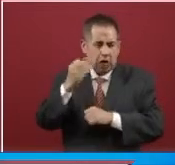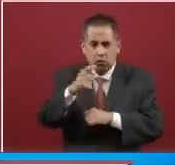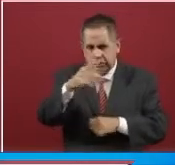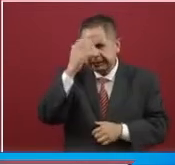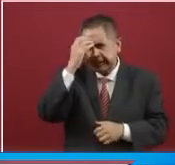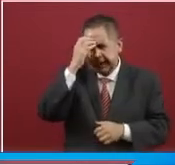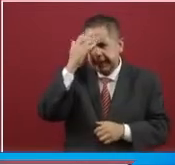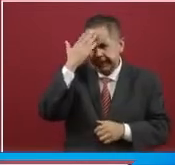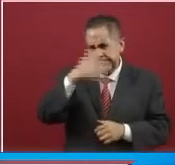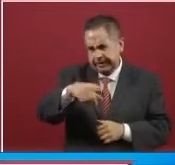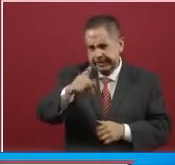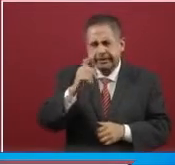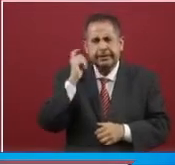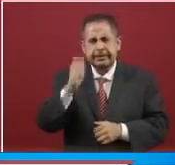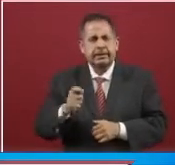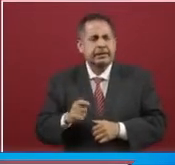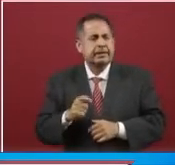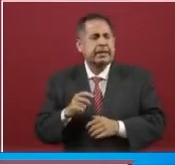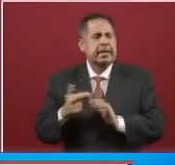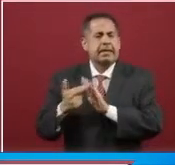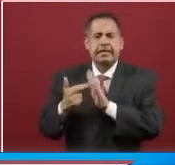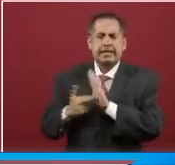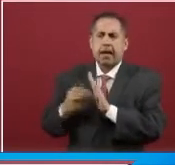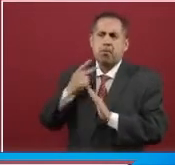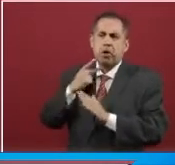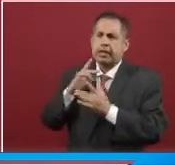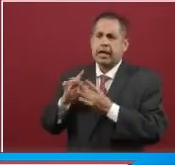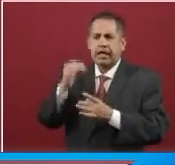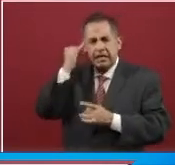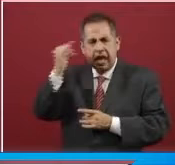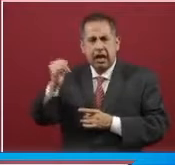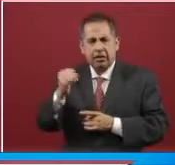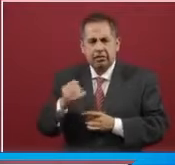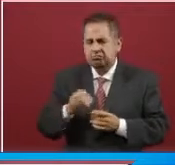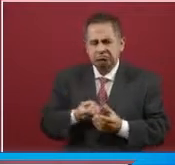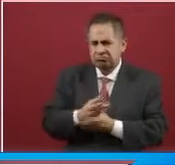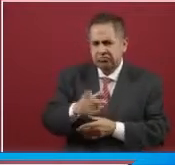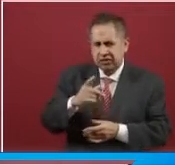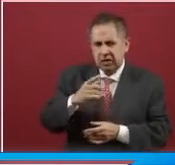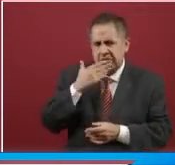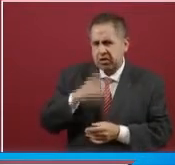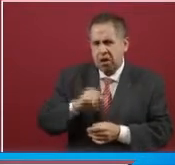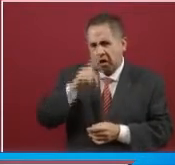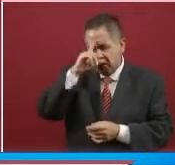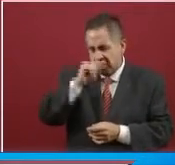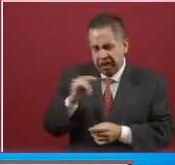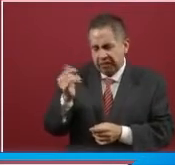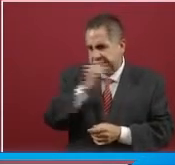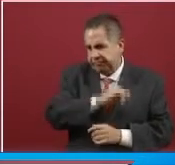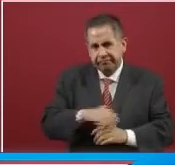If there is work, if wages increase if there is well-being, if young people are served if values are strengthened